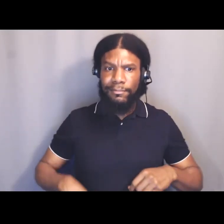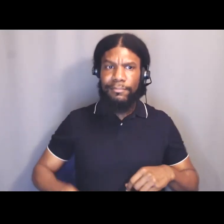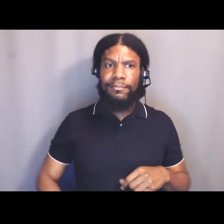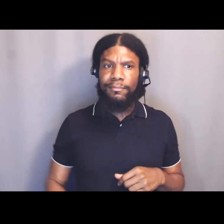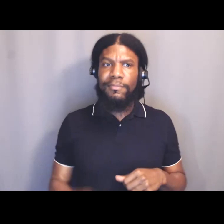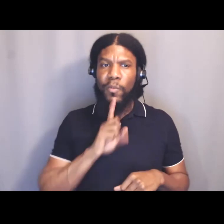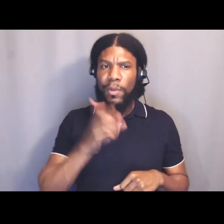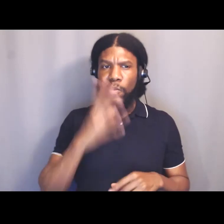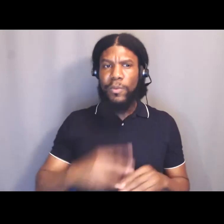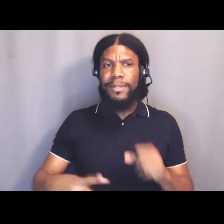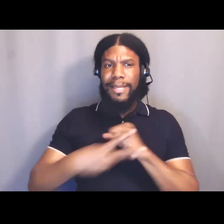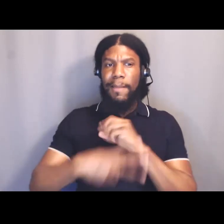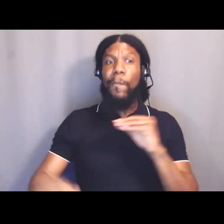All right, anything else before we close?